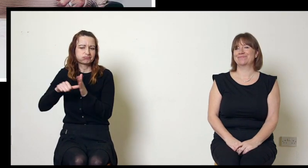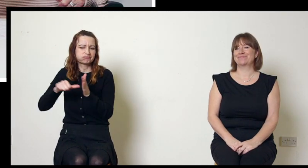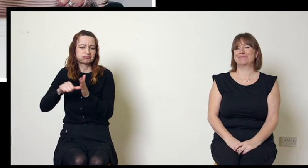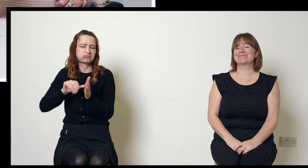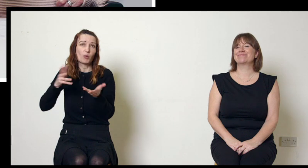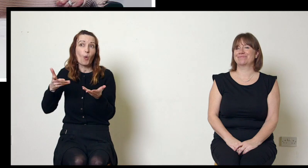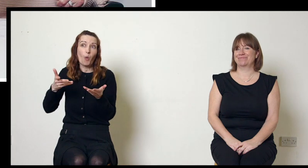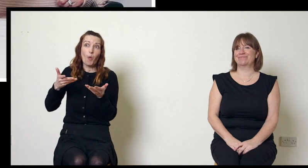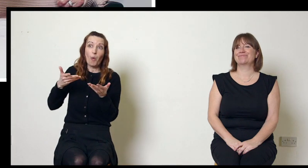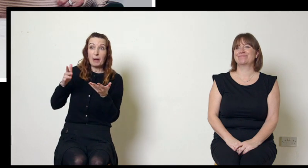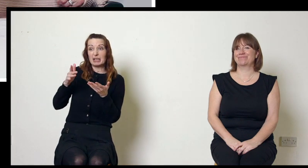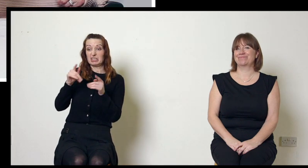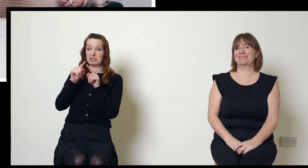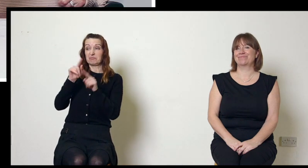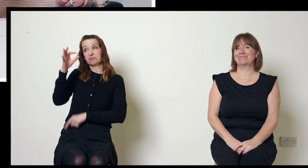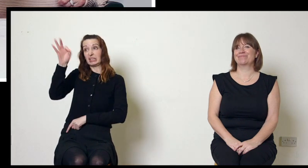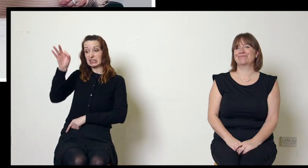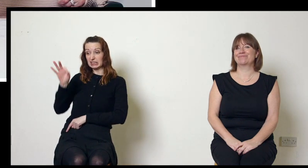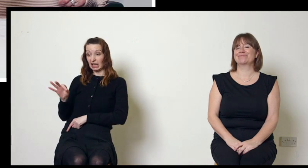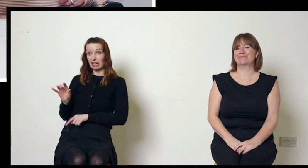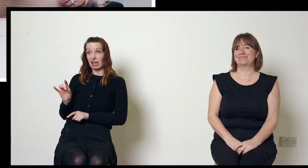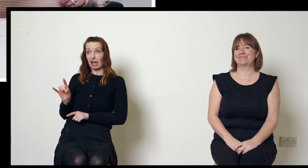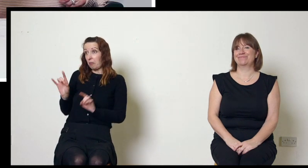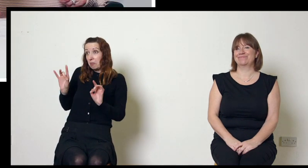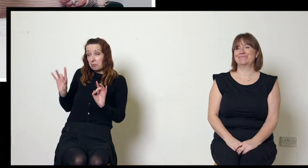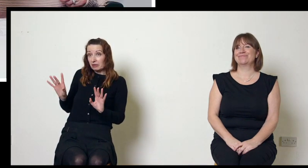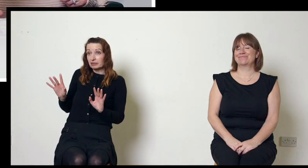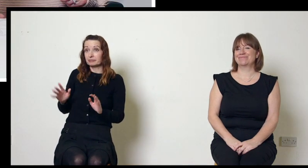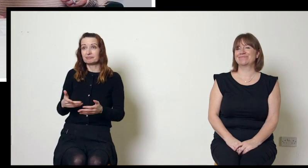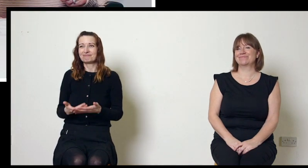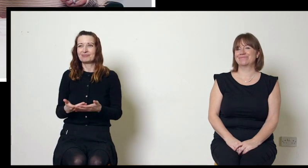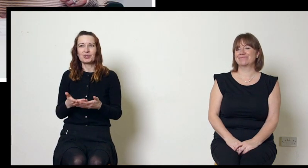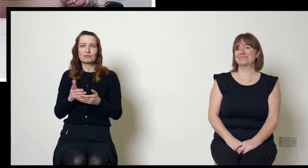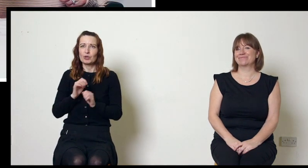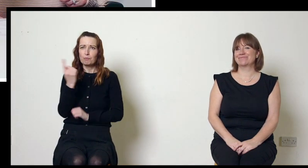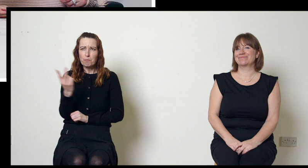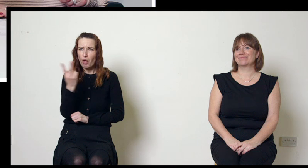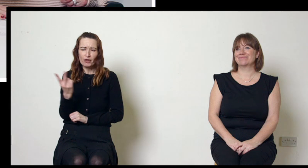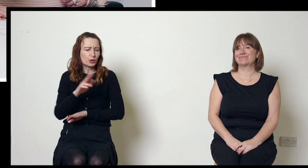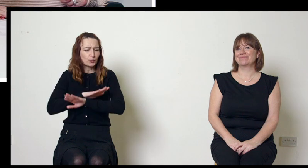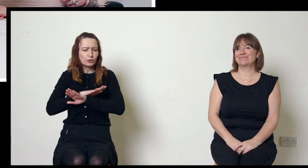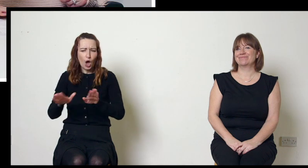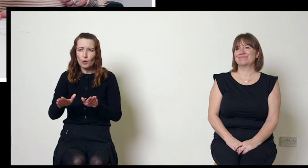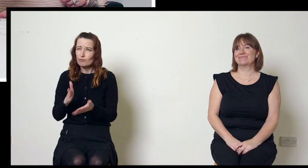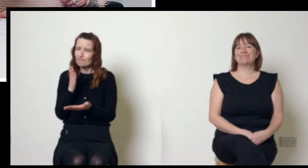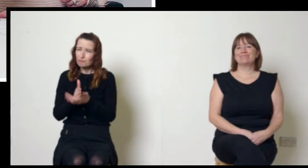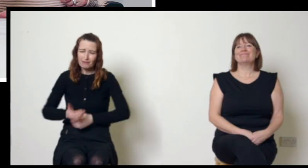Or you just make it a tick box exercise. But you guys didn't do that. You guys absolutely ran with it.